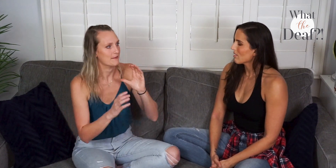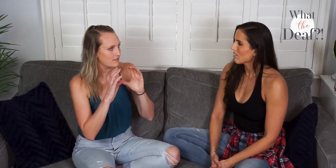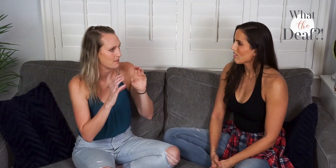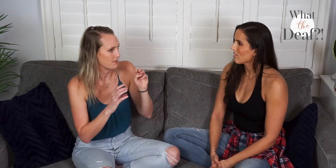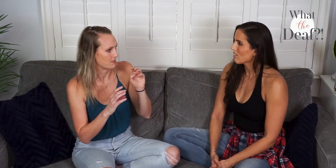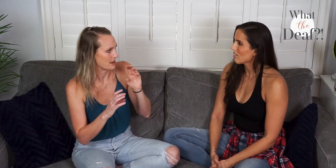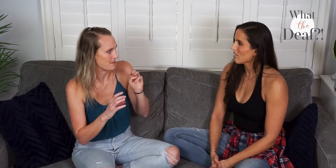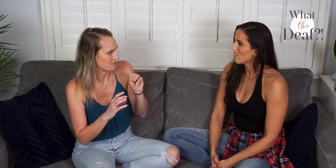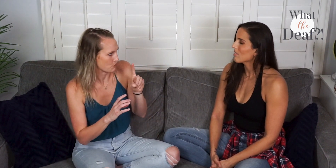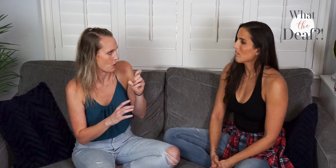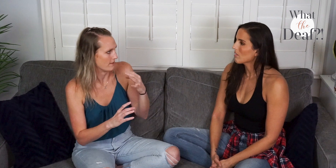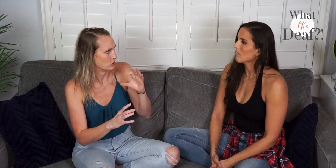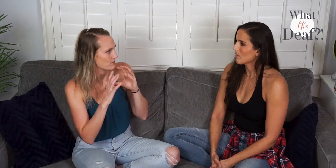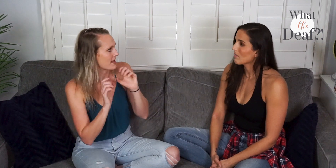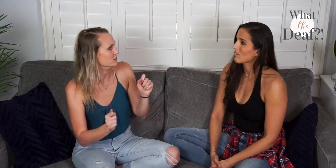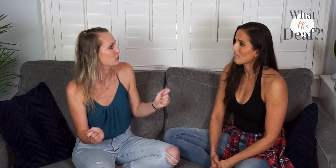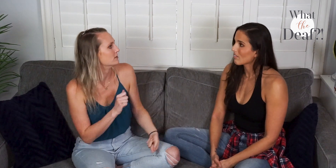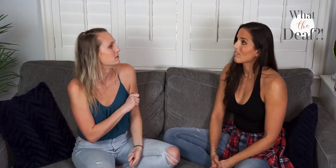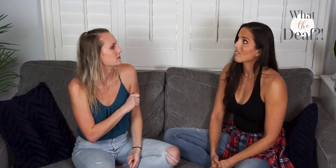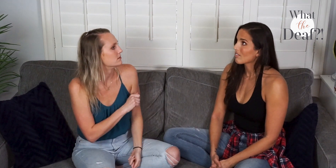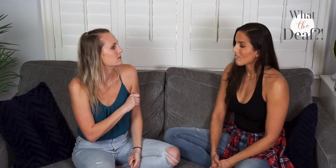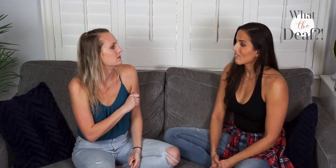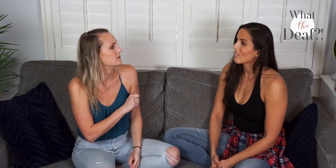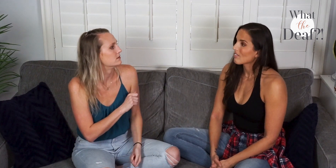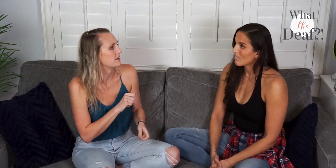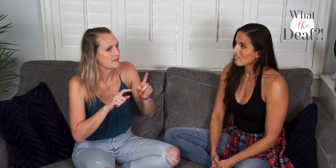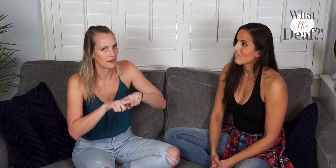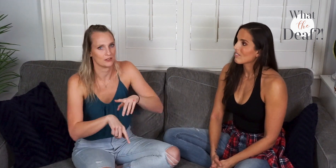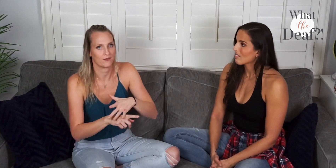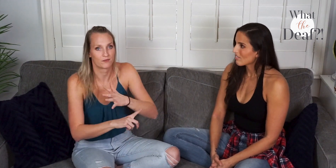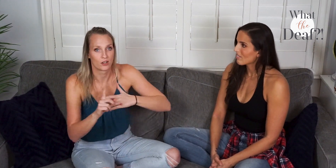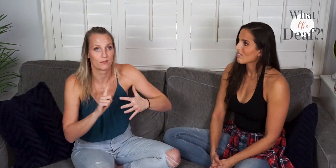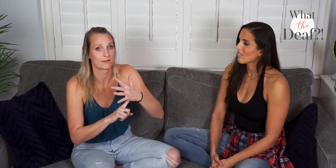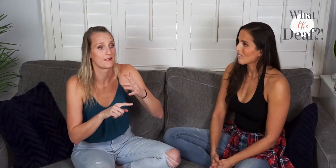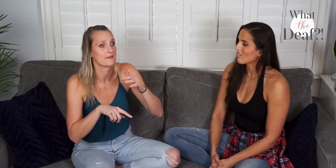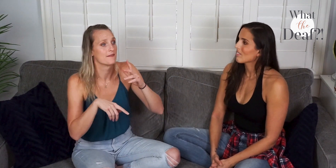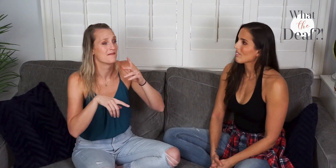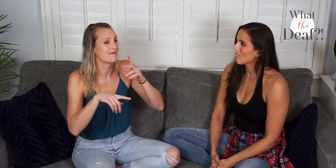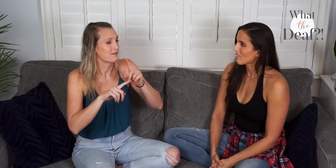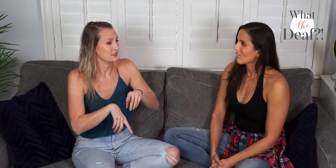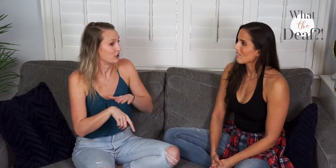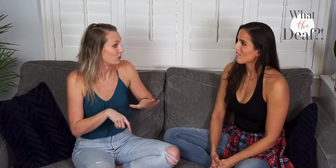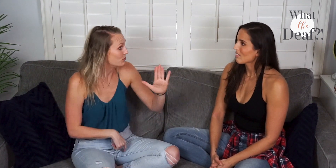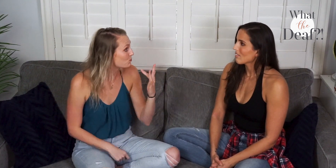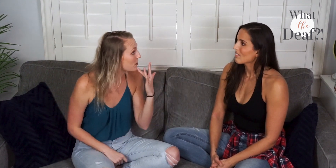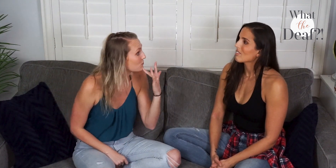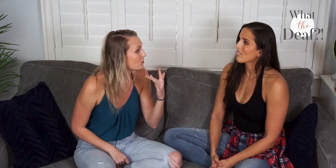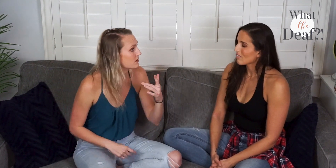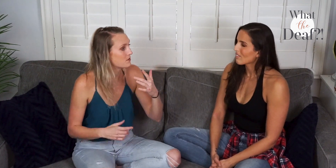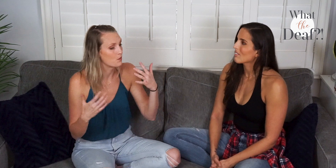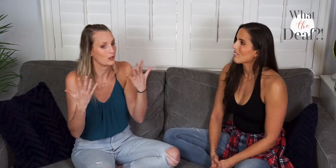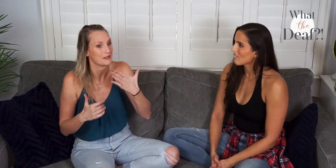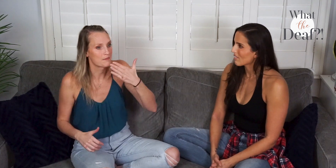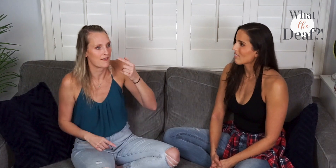of communication can change. It depends on the environment, depends on their preference.